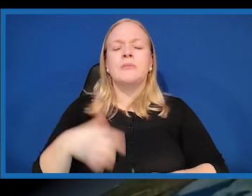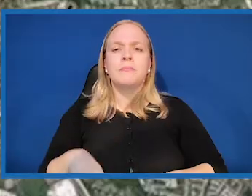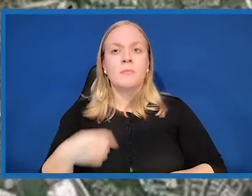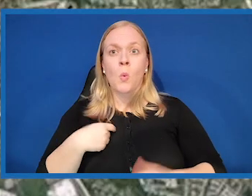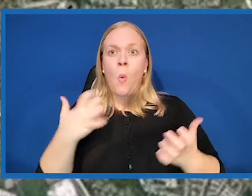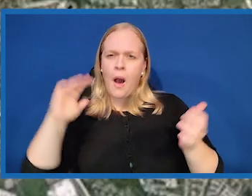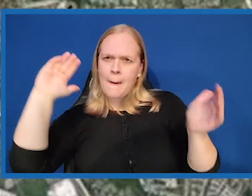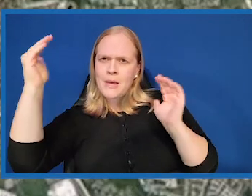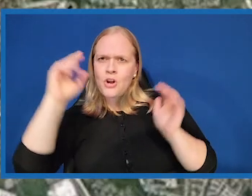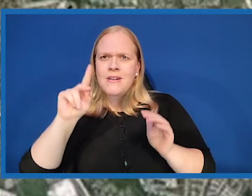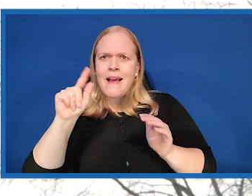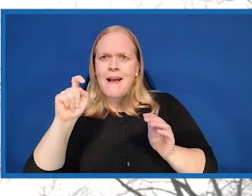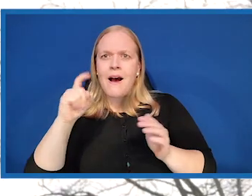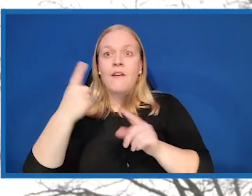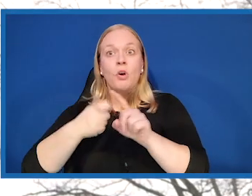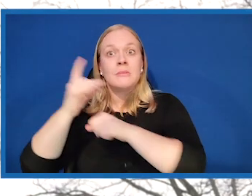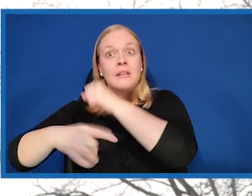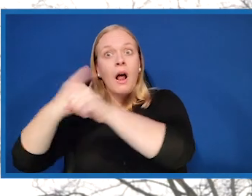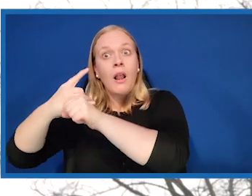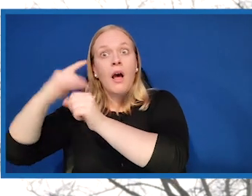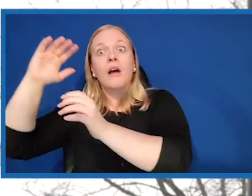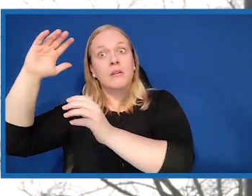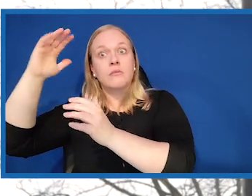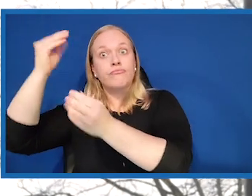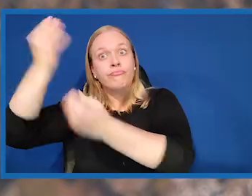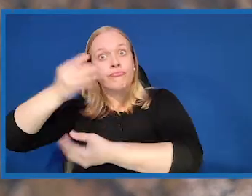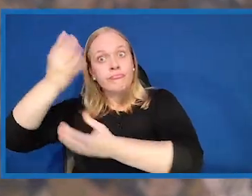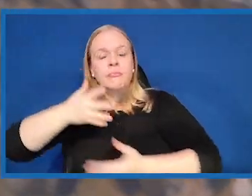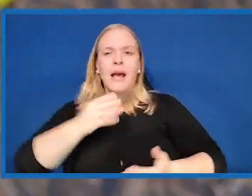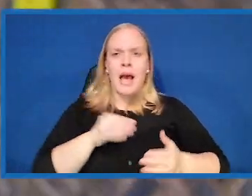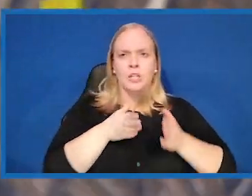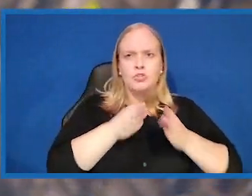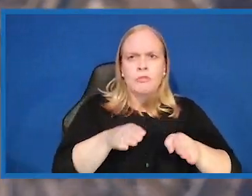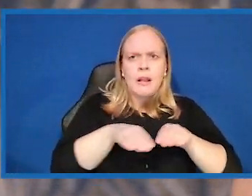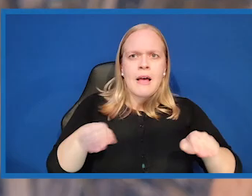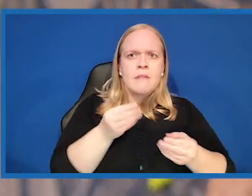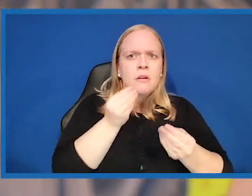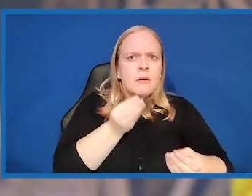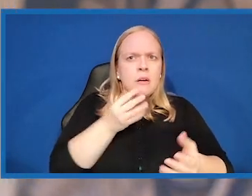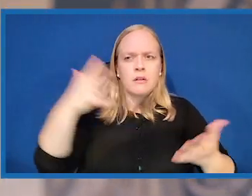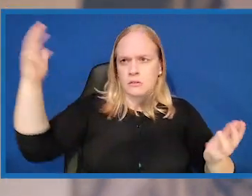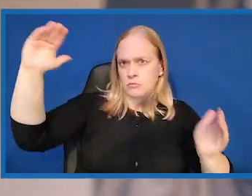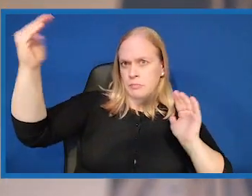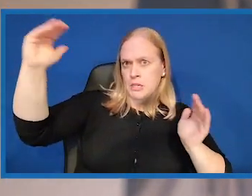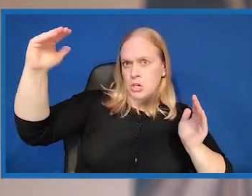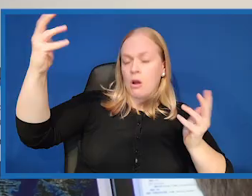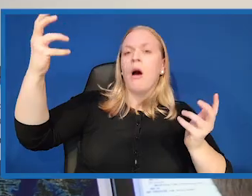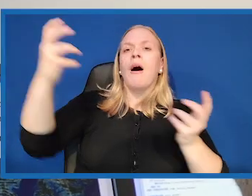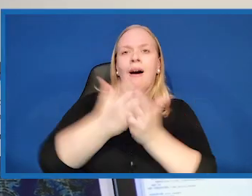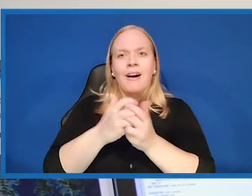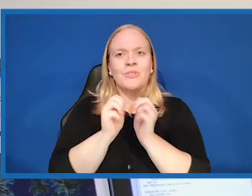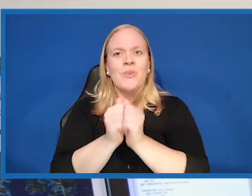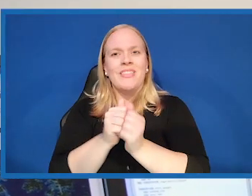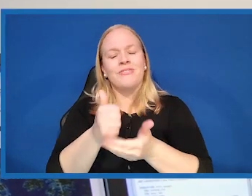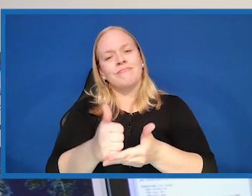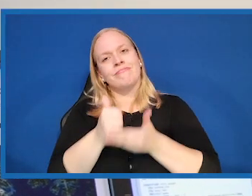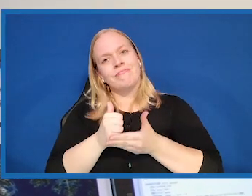TO SEE HOW IT COMPARES TO THE-THE ACCURACY THAT WE'RE GETTING AT THE STREET LEVEL. SO WHEN YOU PUT IT ALL TOGETHER IT'S VERY VALUABLE. ONE OF THE MAIN APPLICATIONS